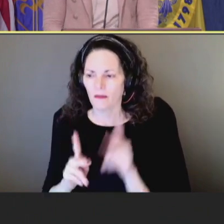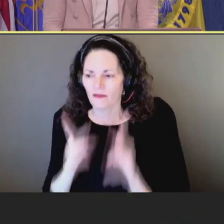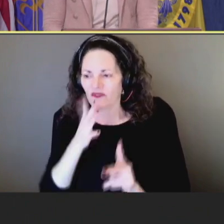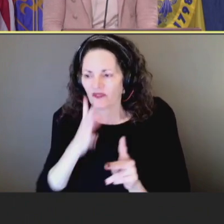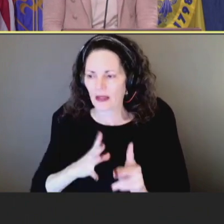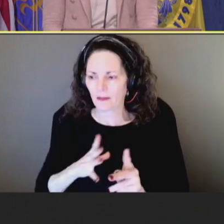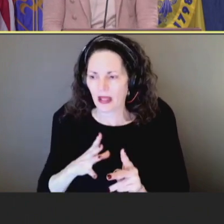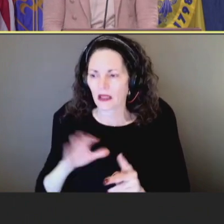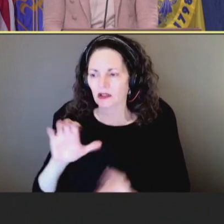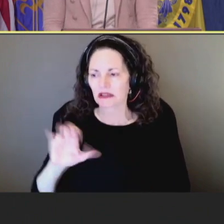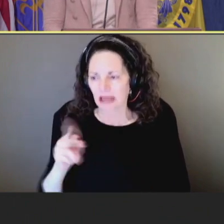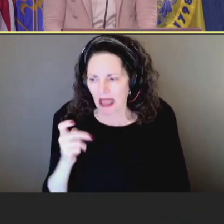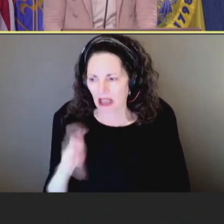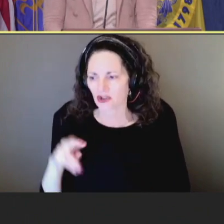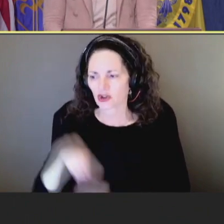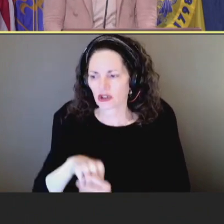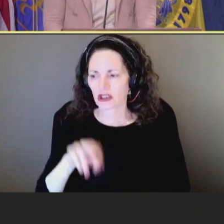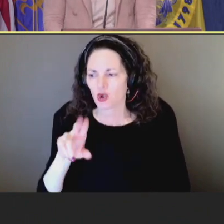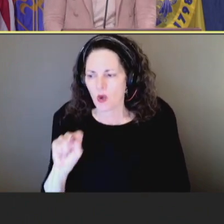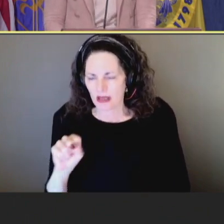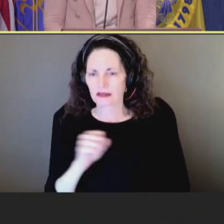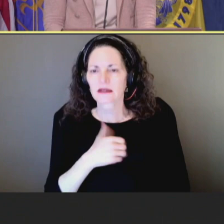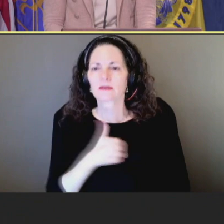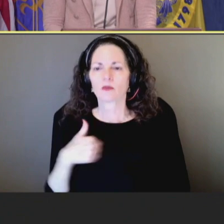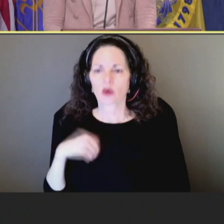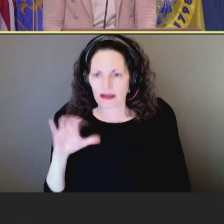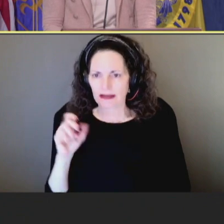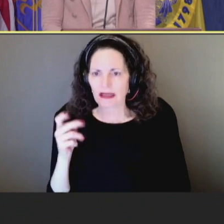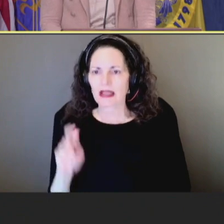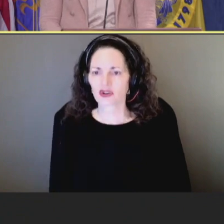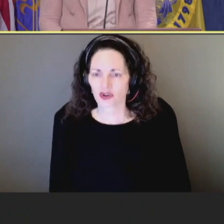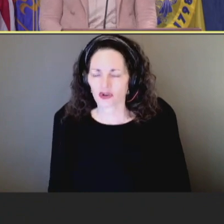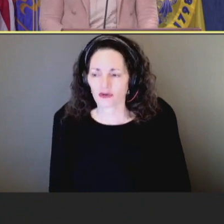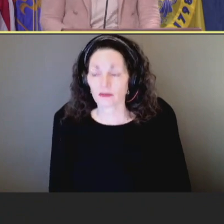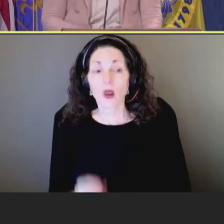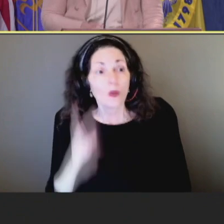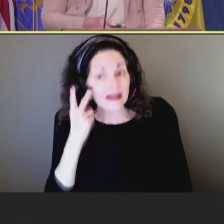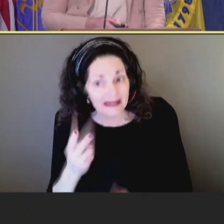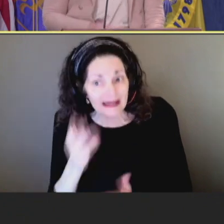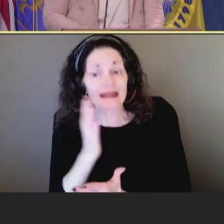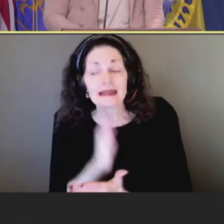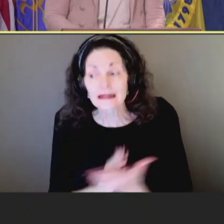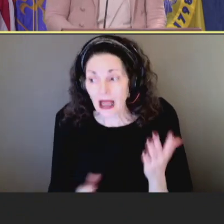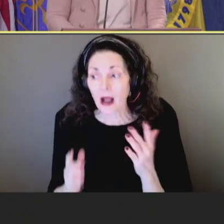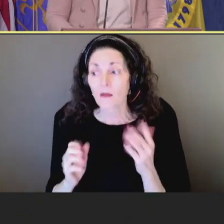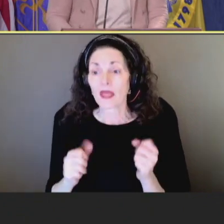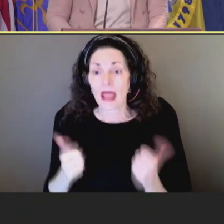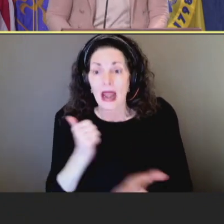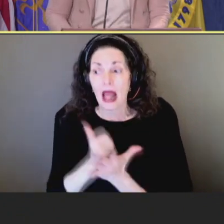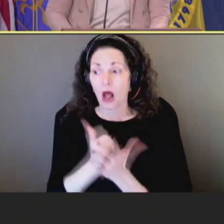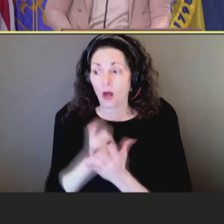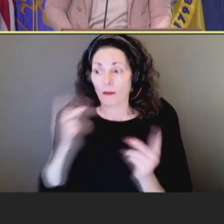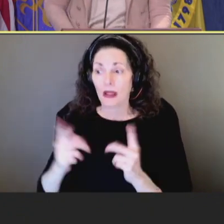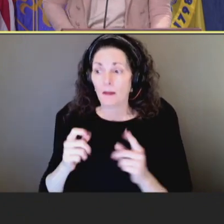we do see life-extending, life-saving treatments for some cancers. But I think we can do better.